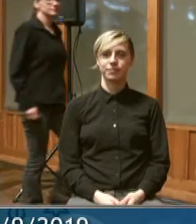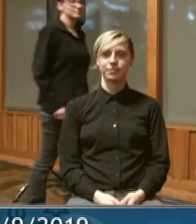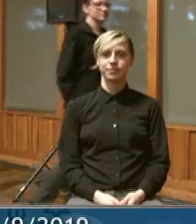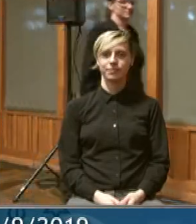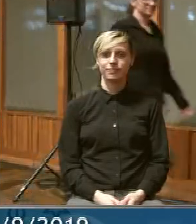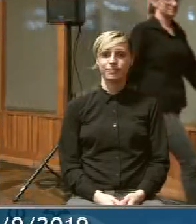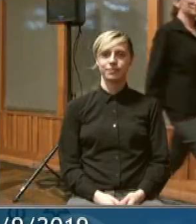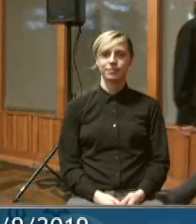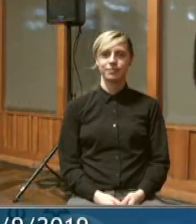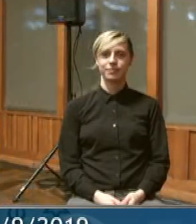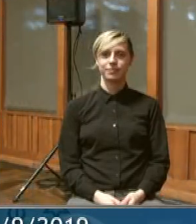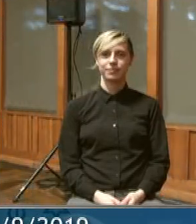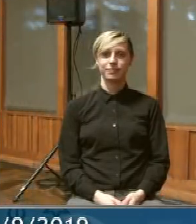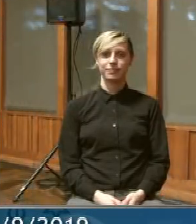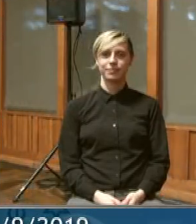VOICE